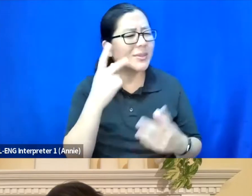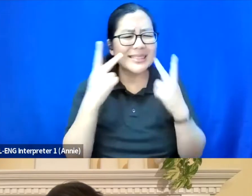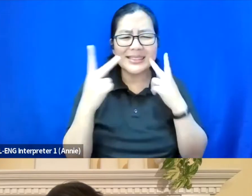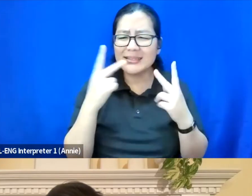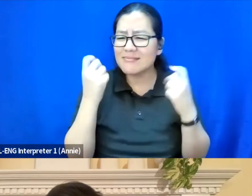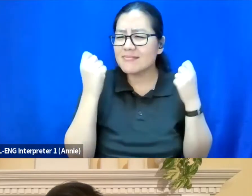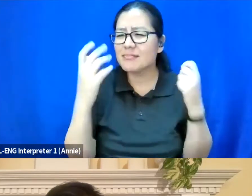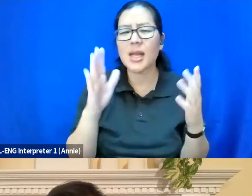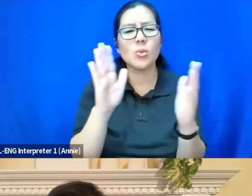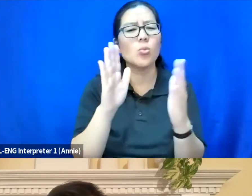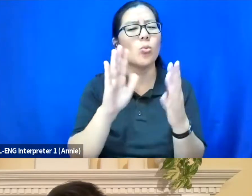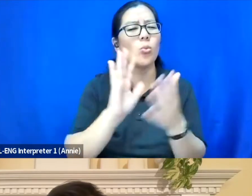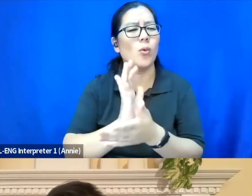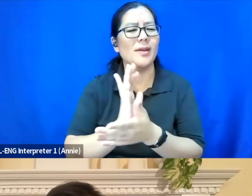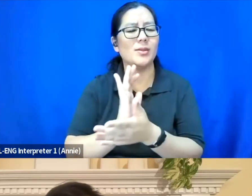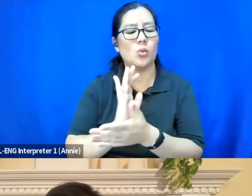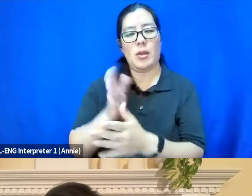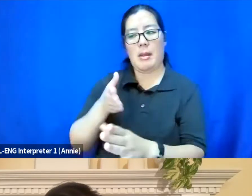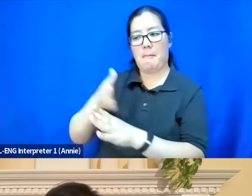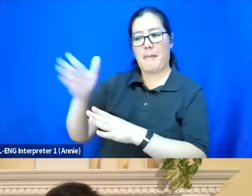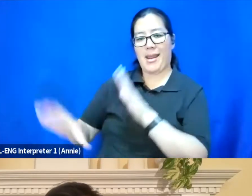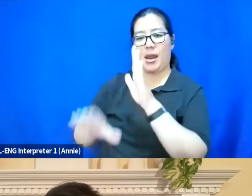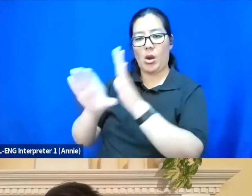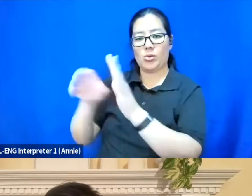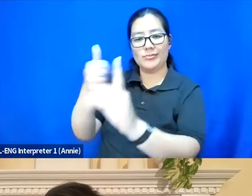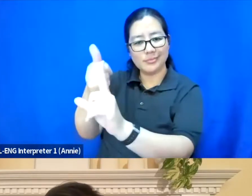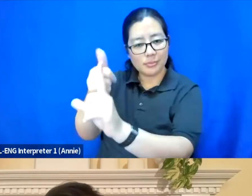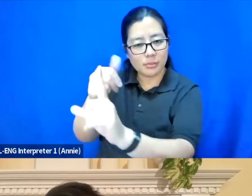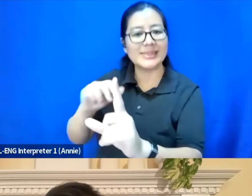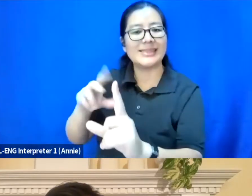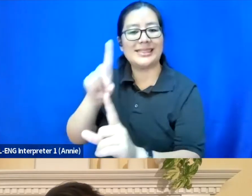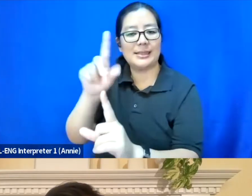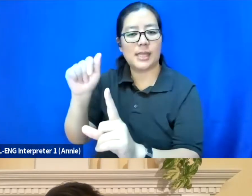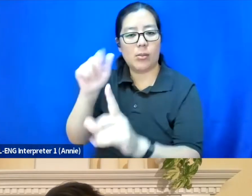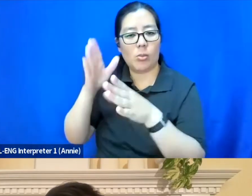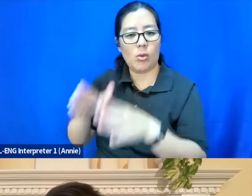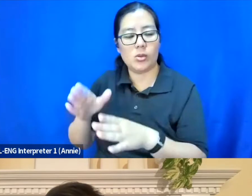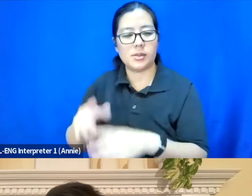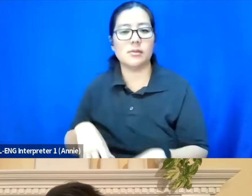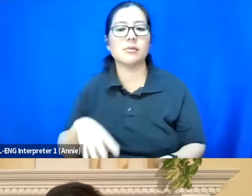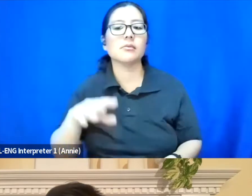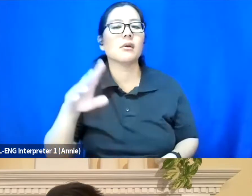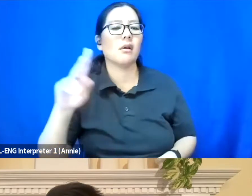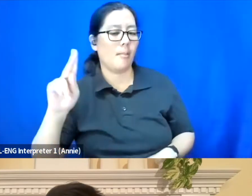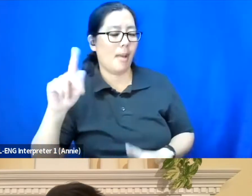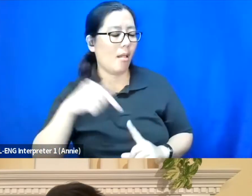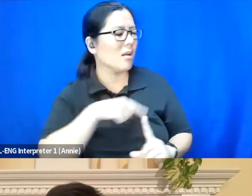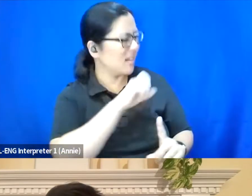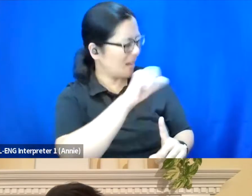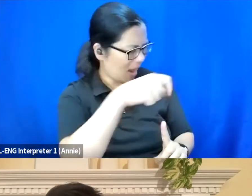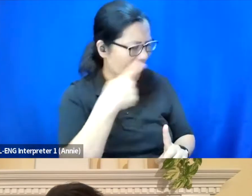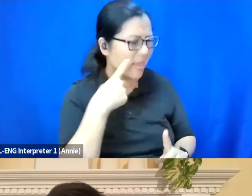these are ending up, you know, being this really amazing stretch for these actors.